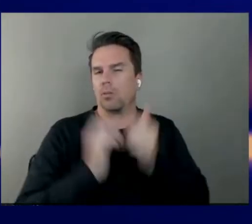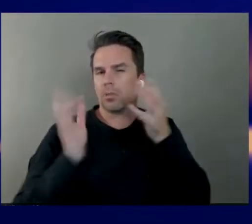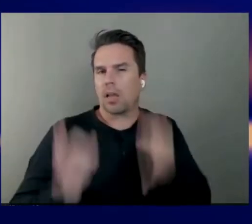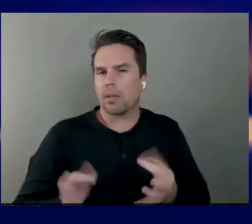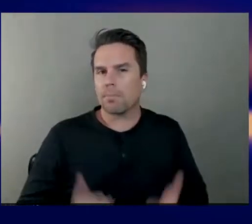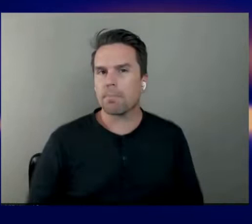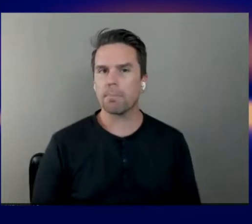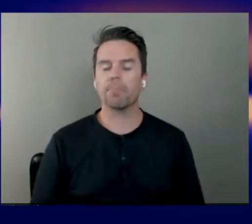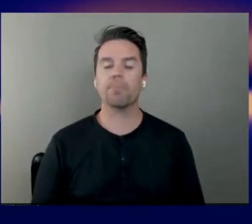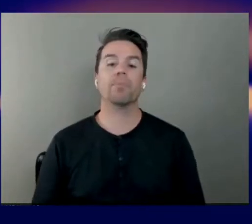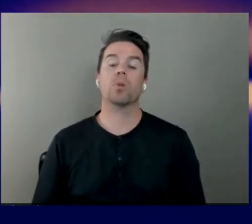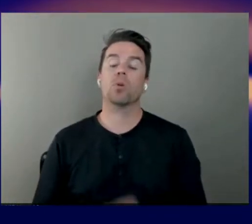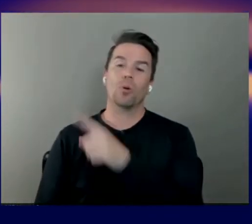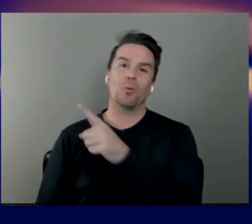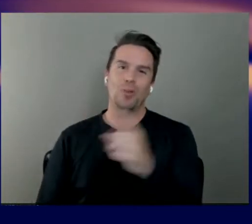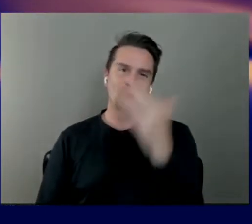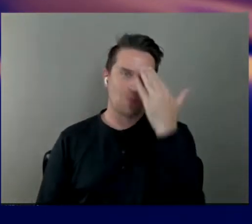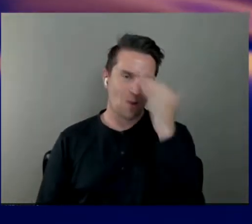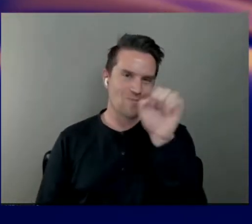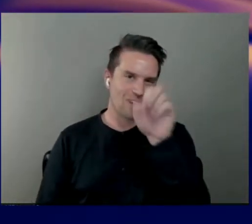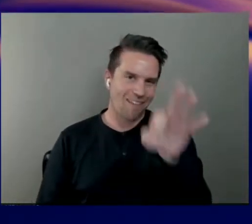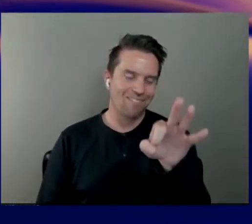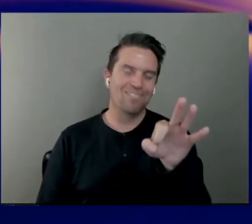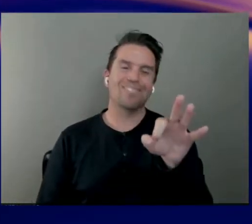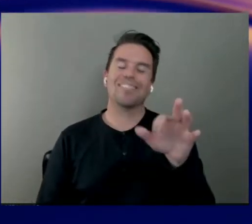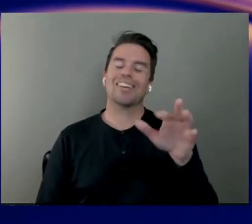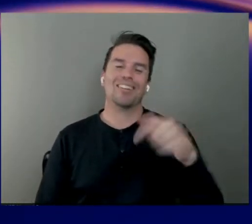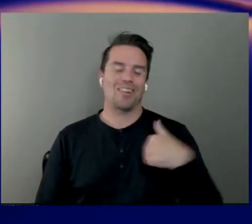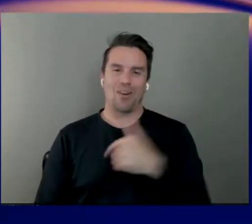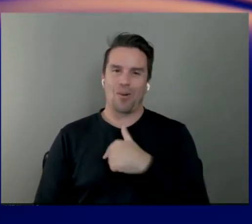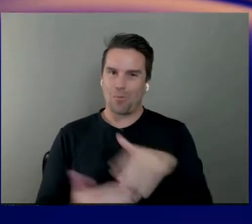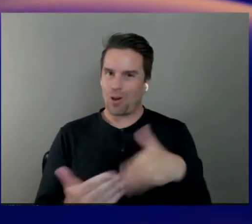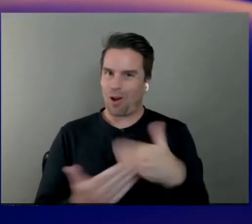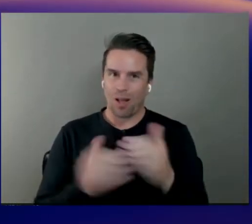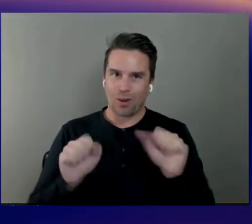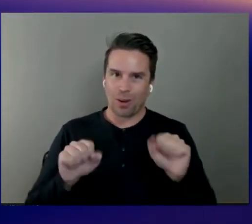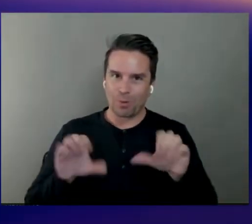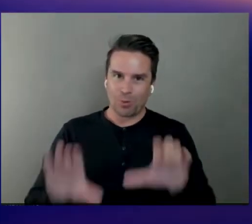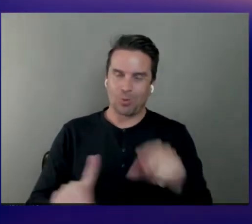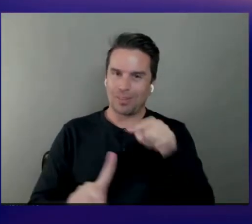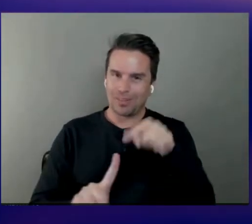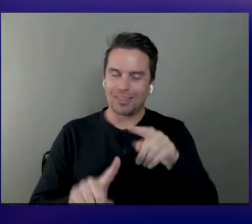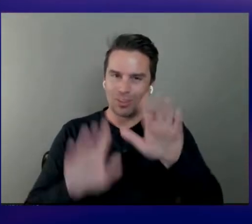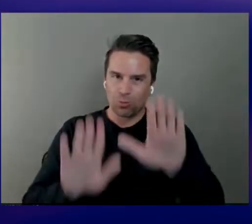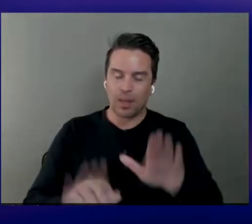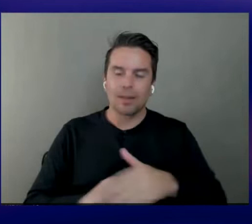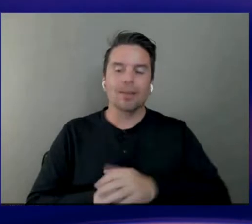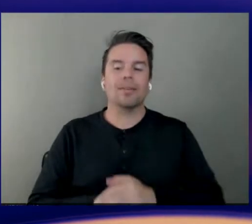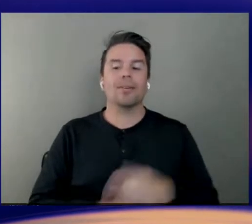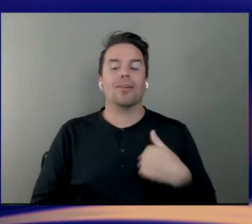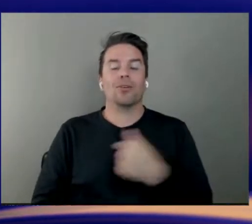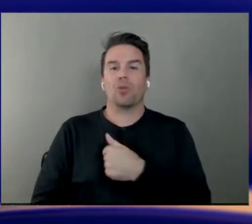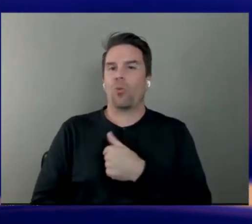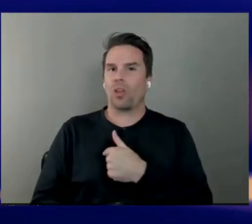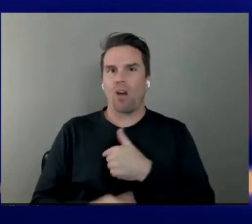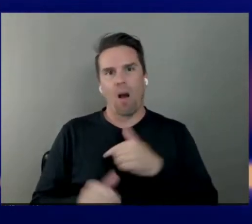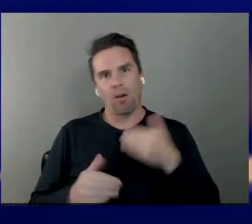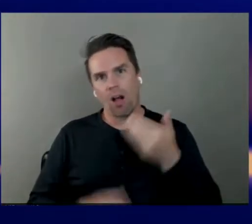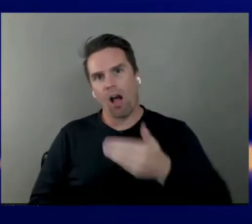Well, you know this Jeff and I think we all get to do this, fortunately, it's great. So we're regularly engaging with customers talking with small to large customers